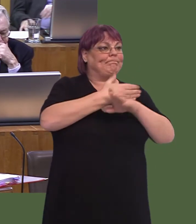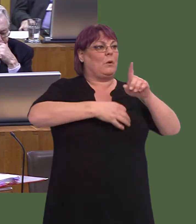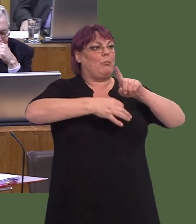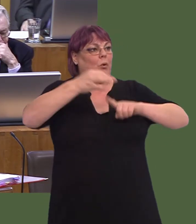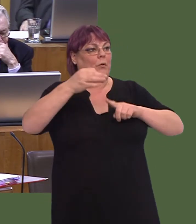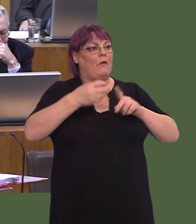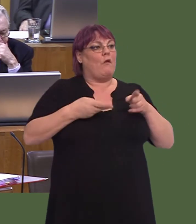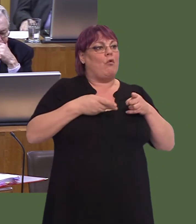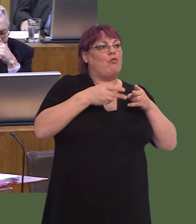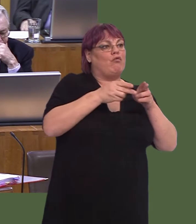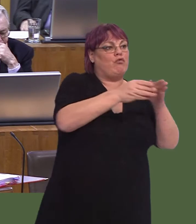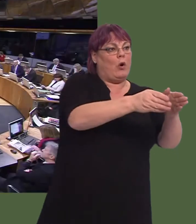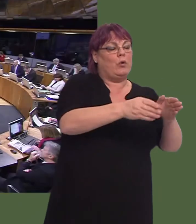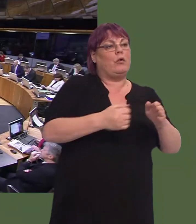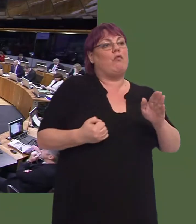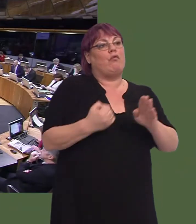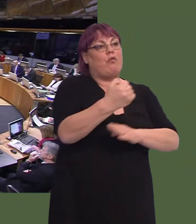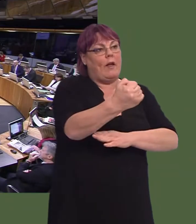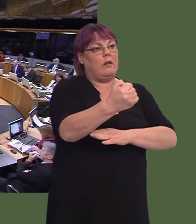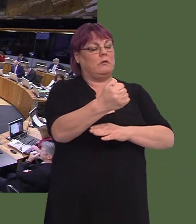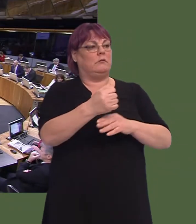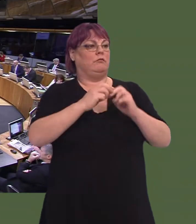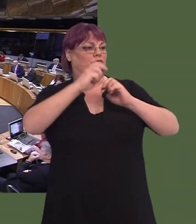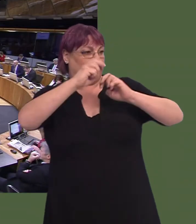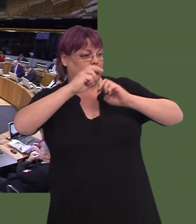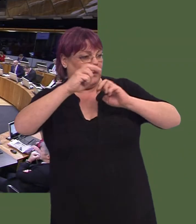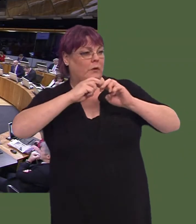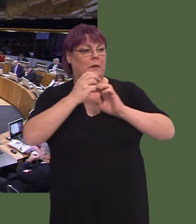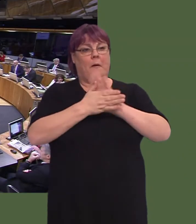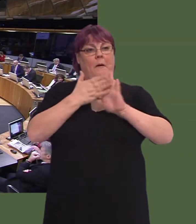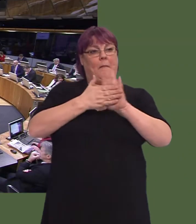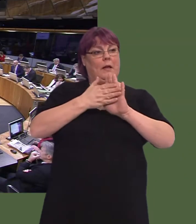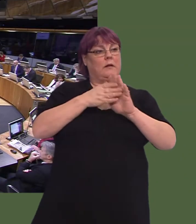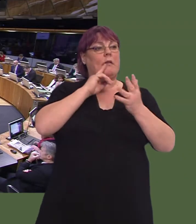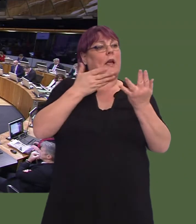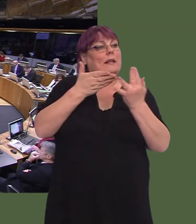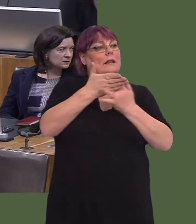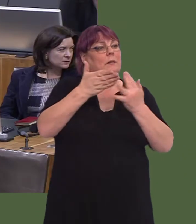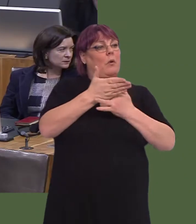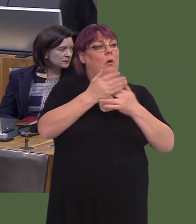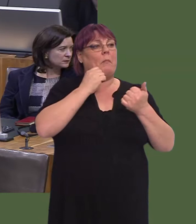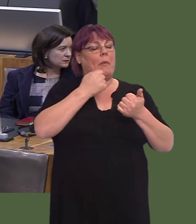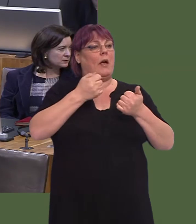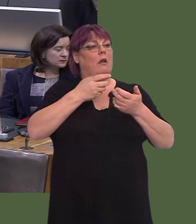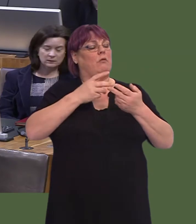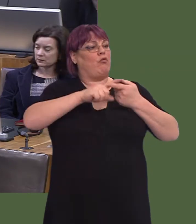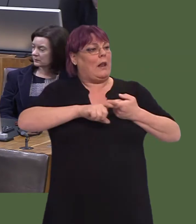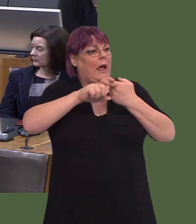three years, and that will help to ensure that South Wales West is connected via an accessible, affordable, reliable, and fully integrated public transport system.